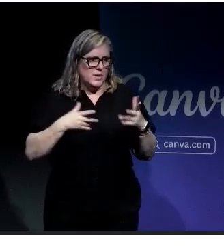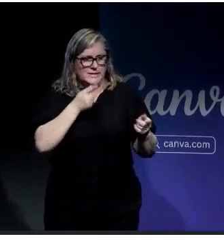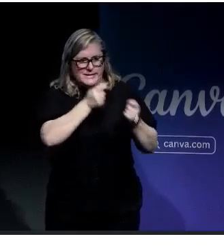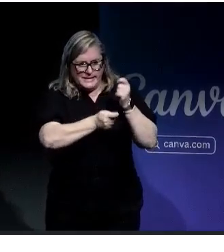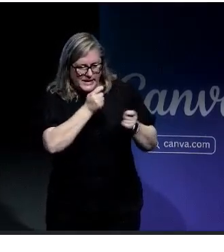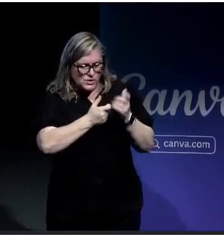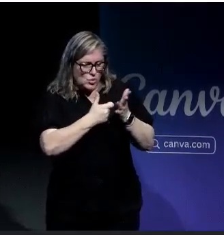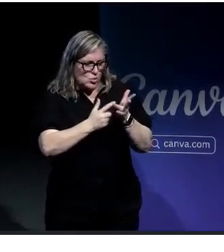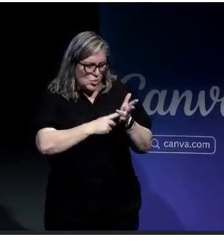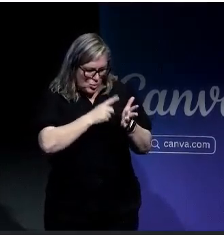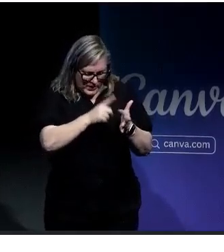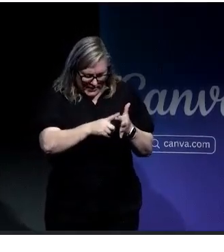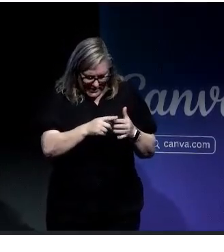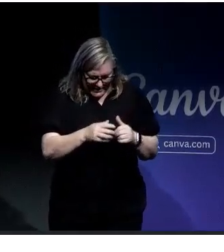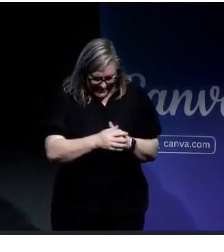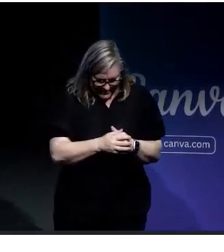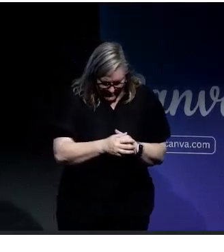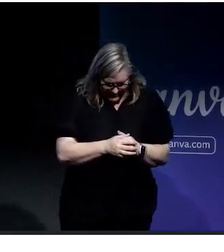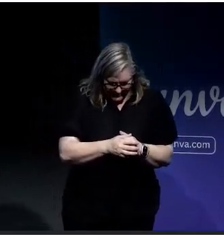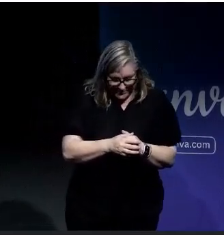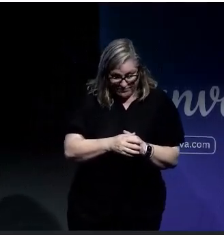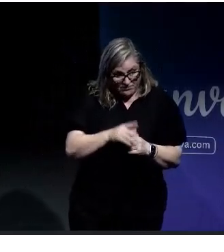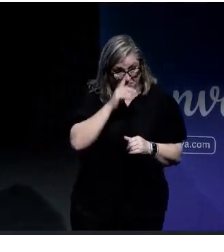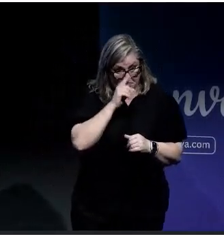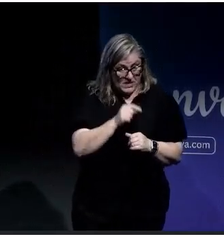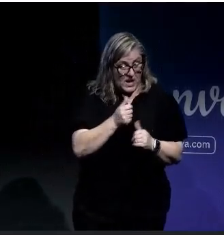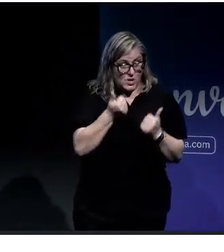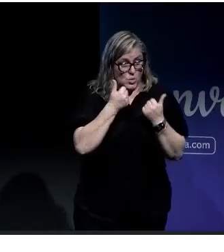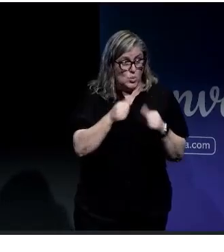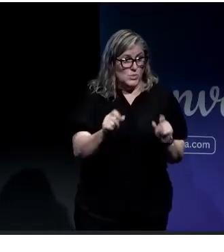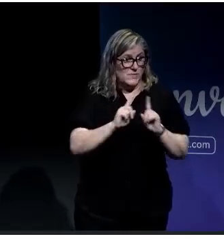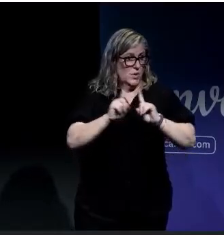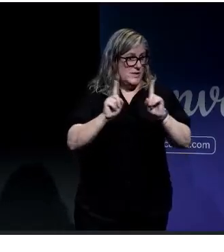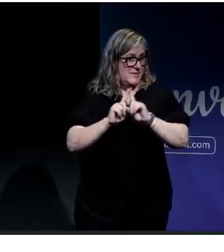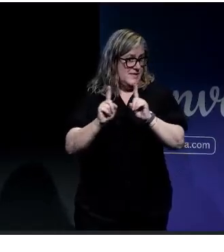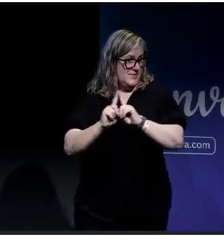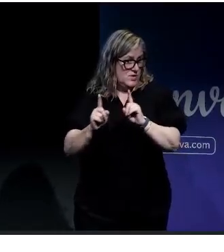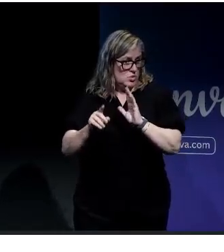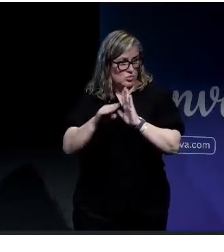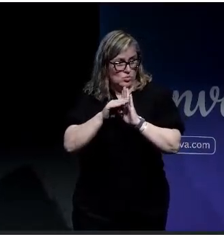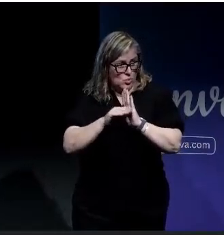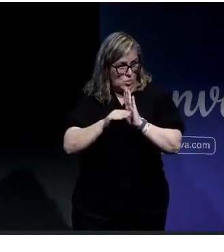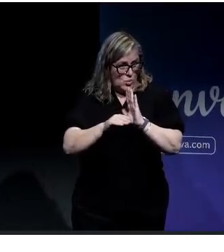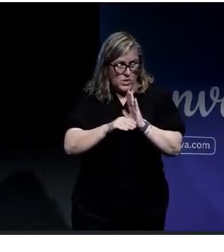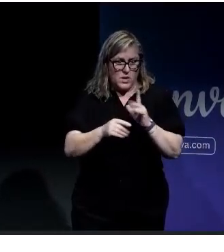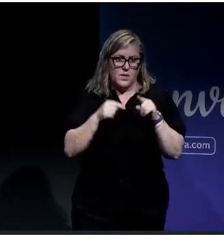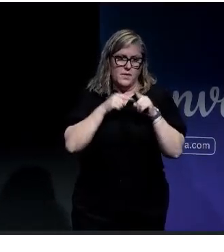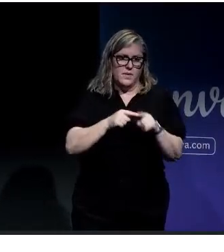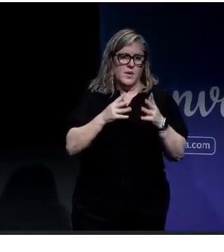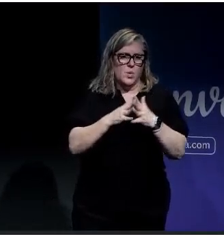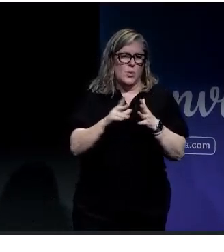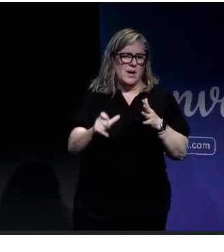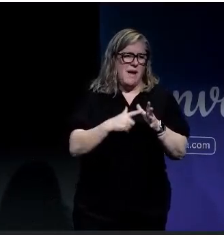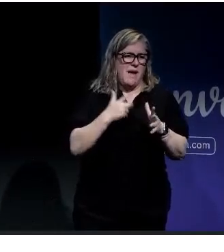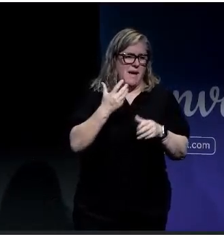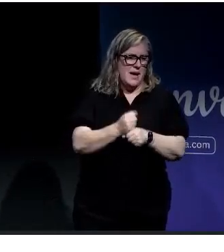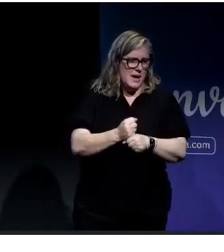Now, they can all apply sort of different rules each time, but they're all mostly based on the WCAG guidelines, the Web Content Accessibility Guidelines.